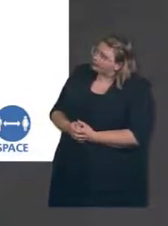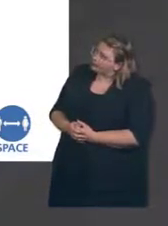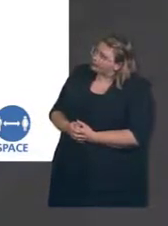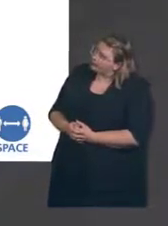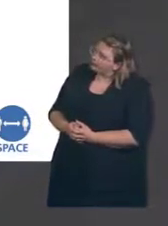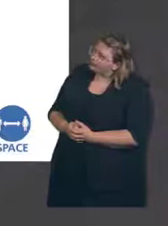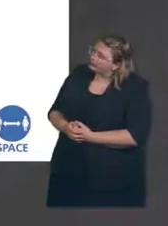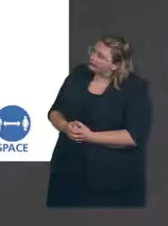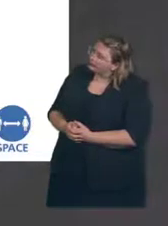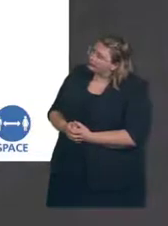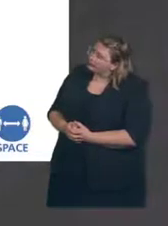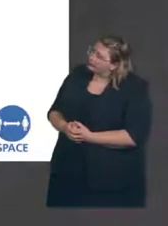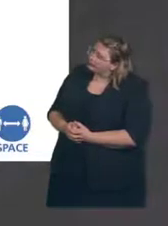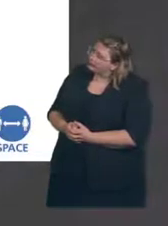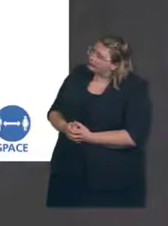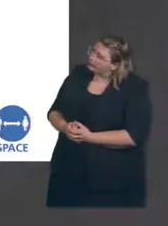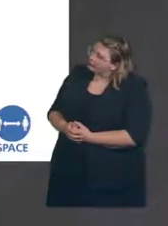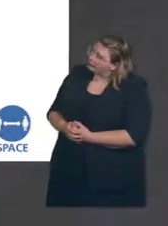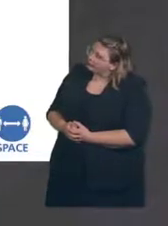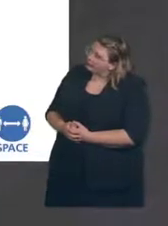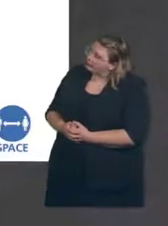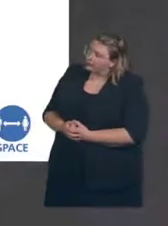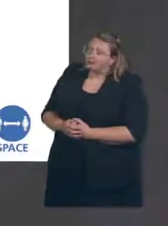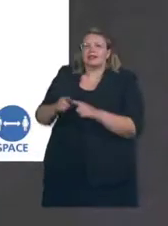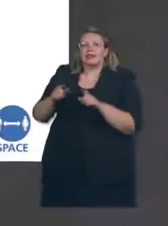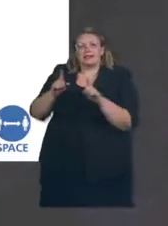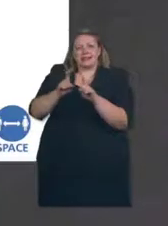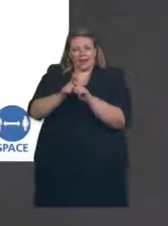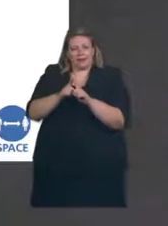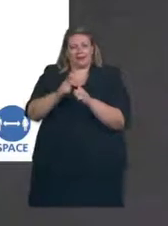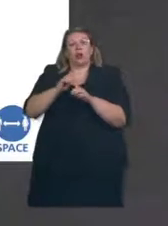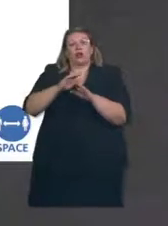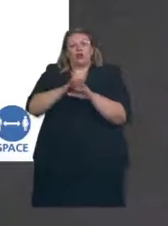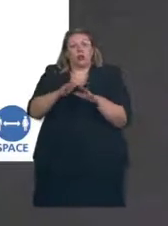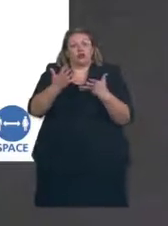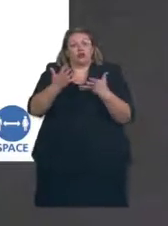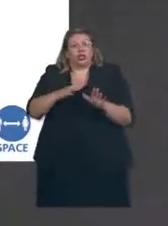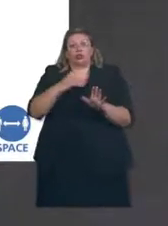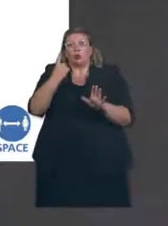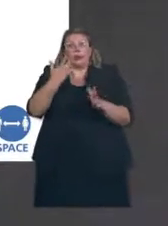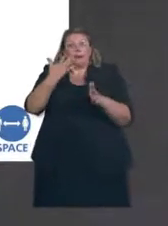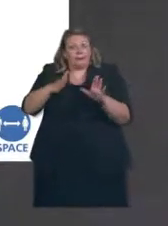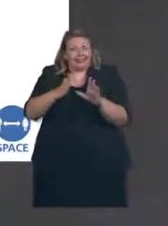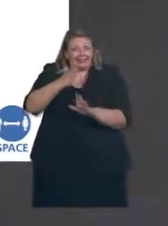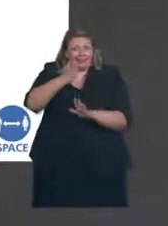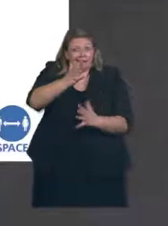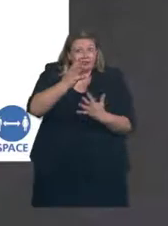so this is not an effect of greater testing in these groups Next slide please